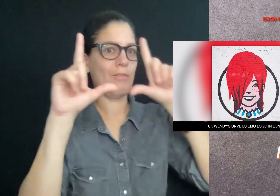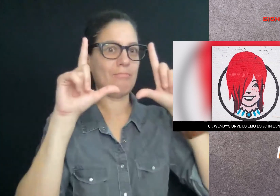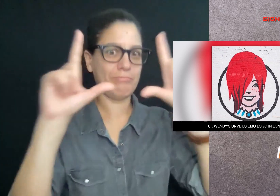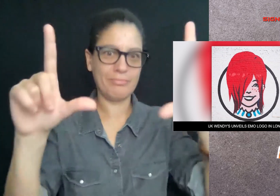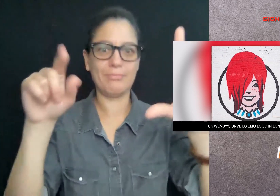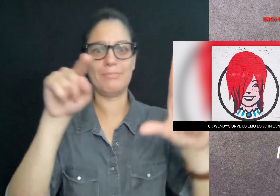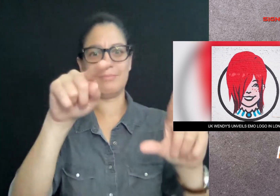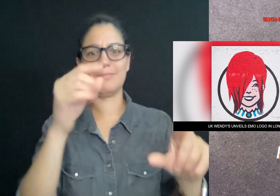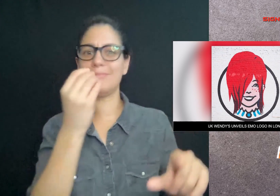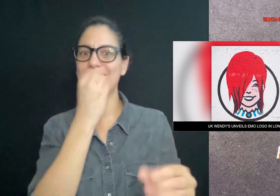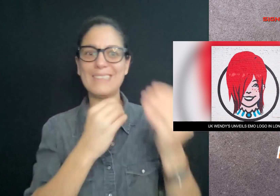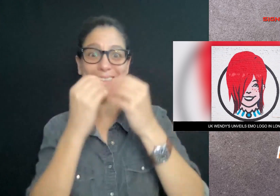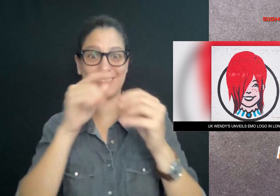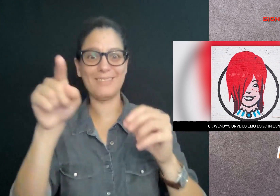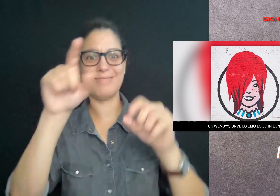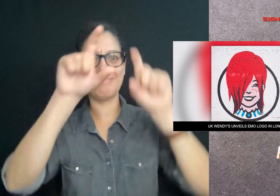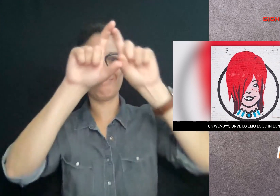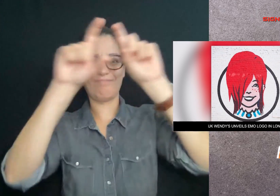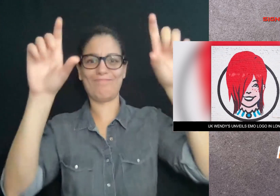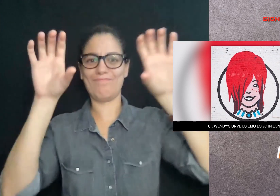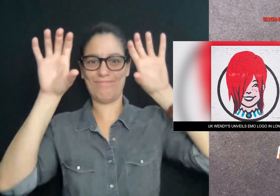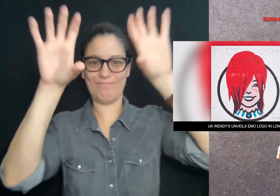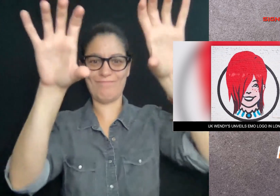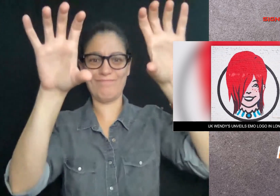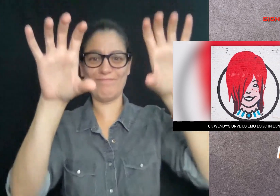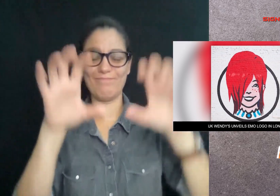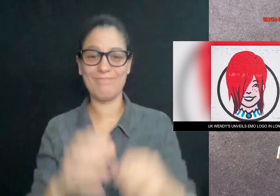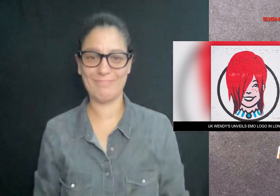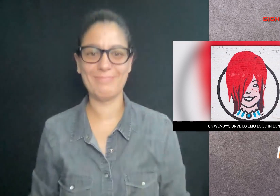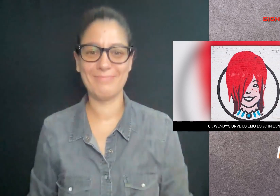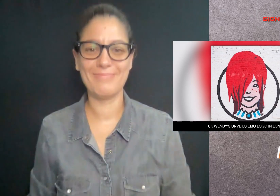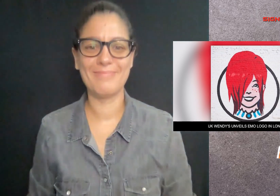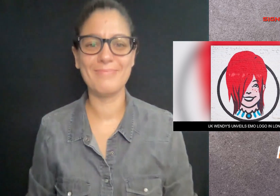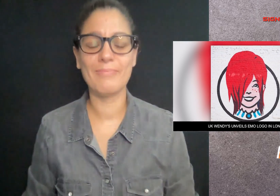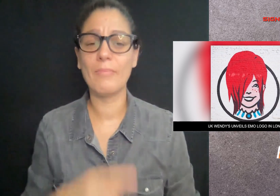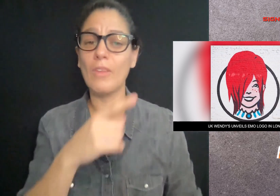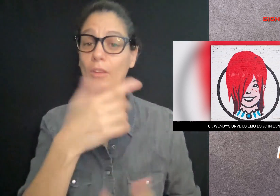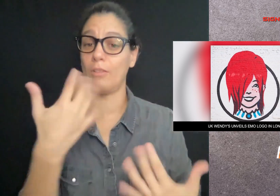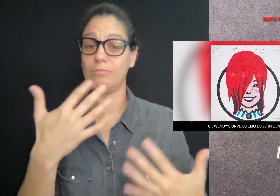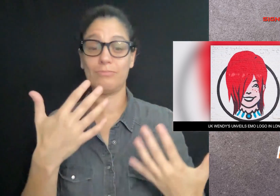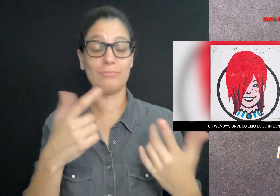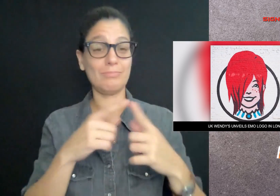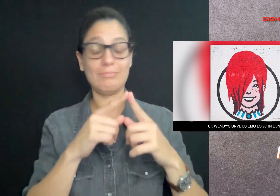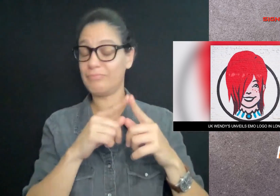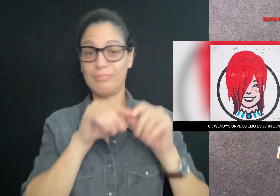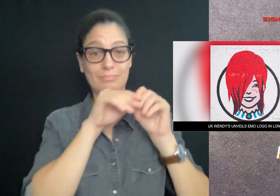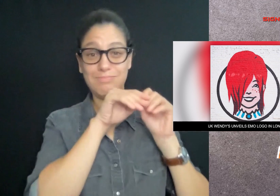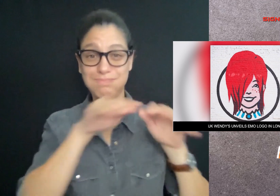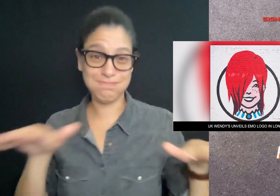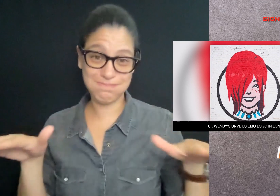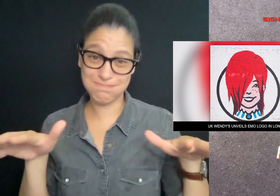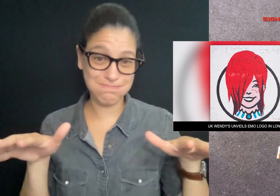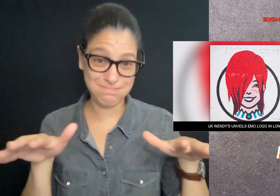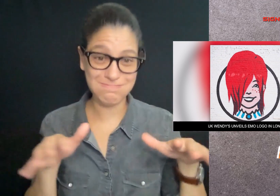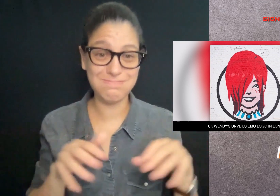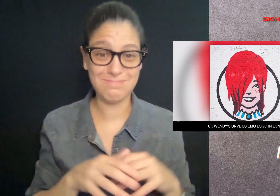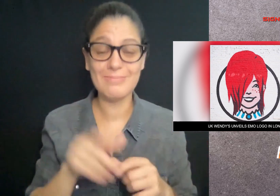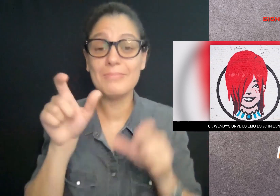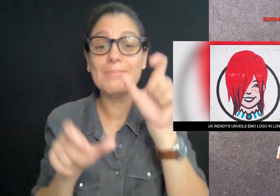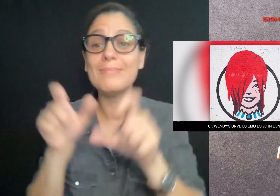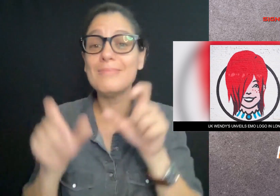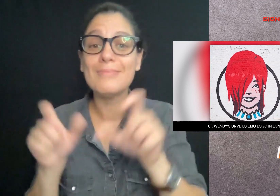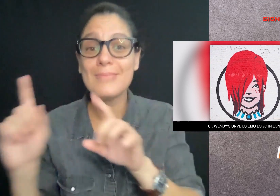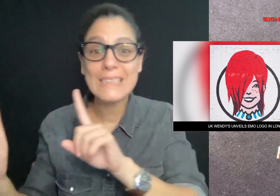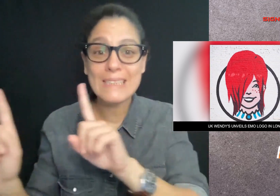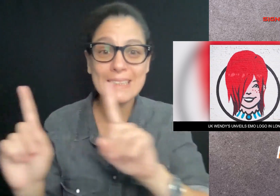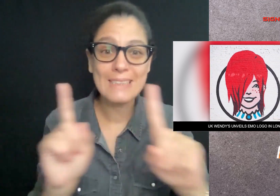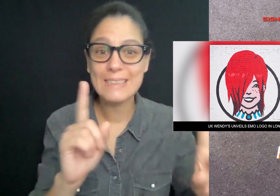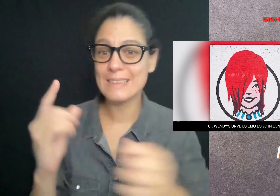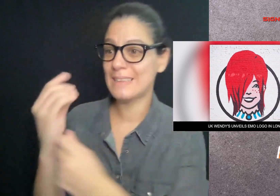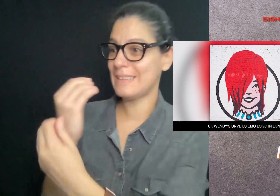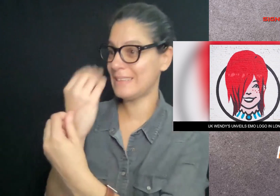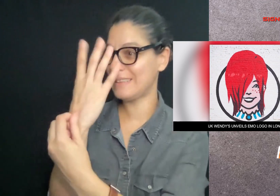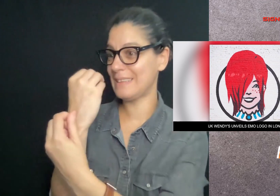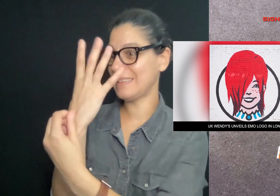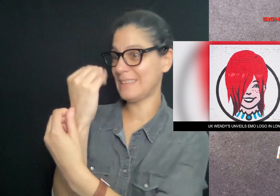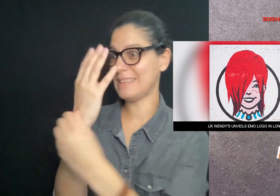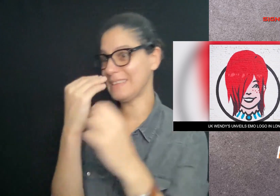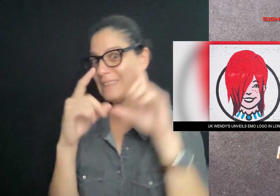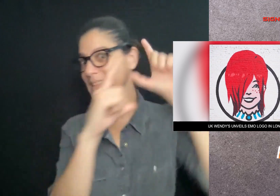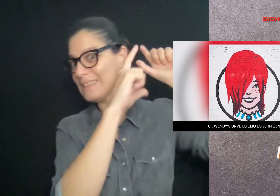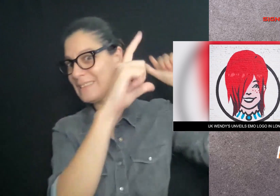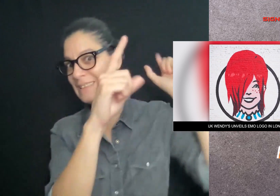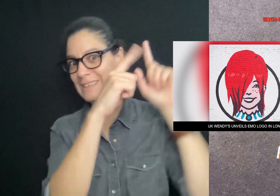on the front of the restaurant and she's gone viral people are taking selfies with punk